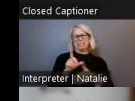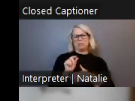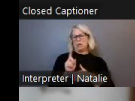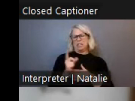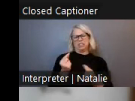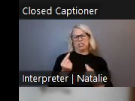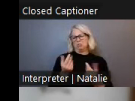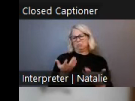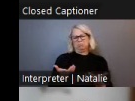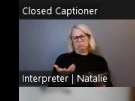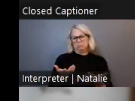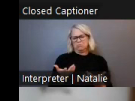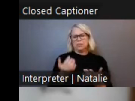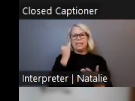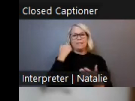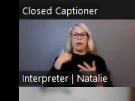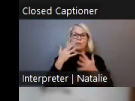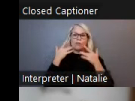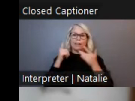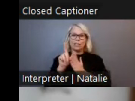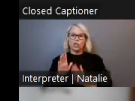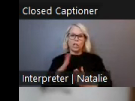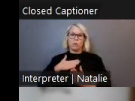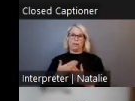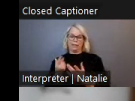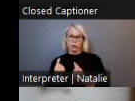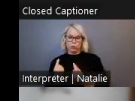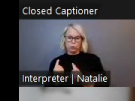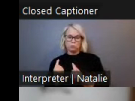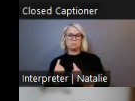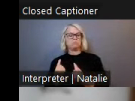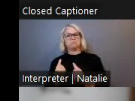If you have a friendly attorney who is willing to do it, it will take five minutes.